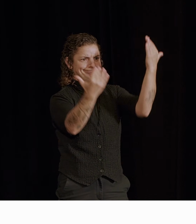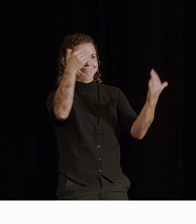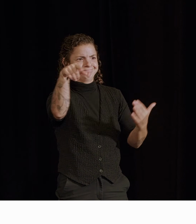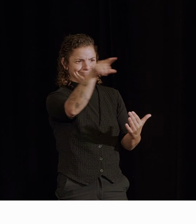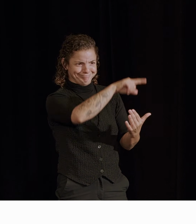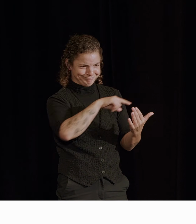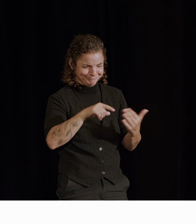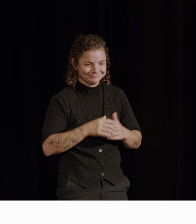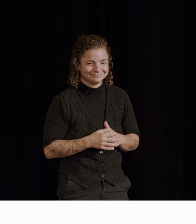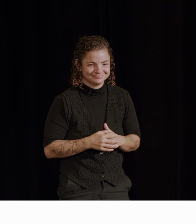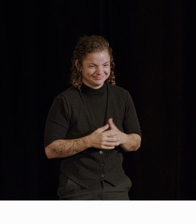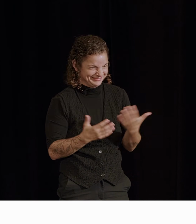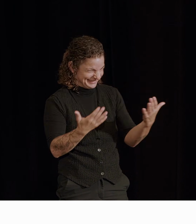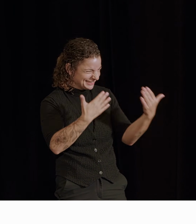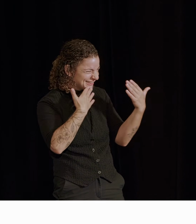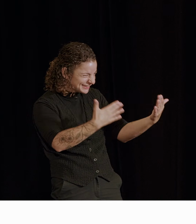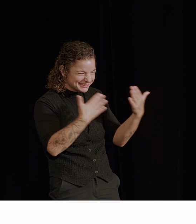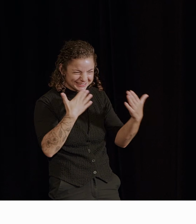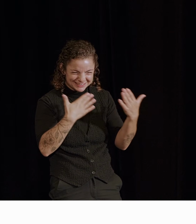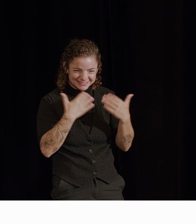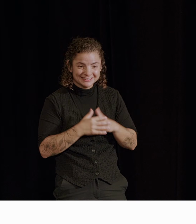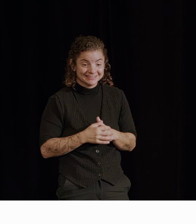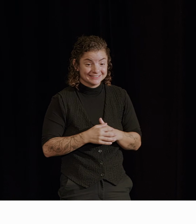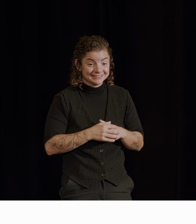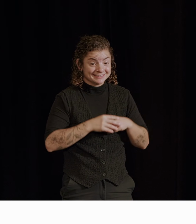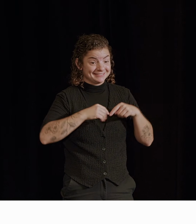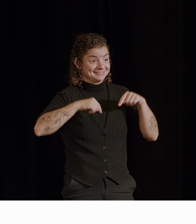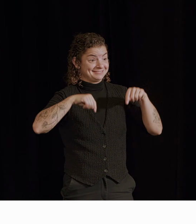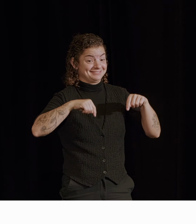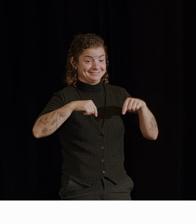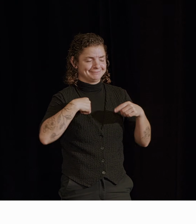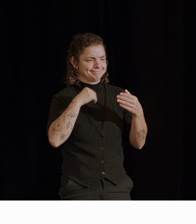I've given this similar talk to college students,